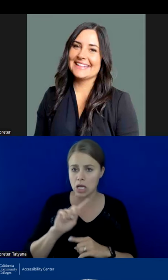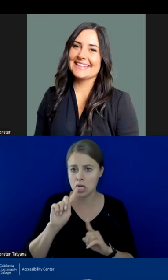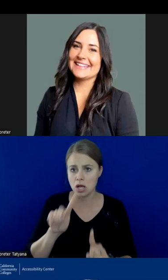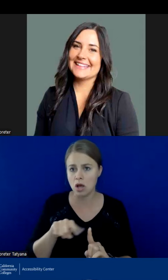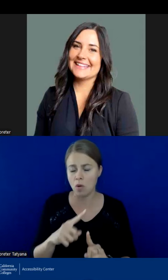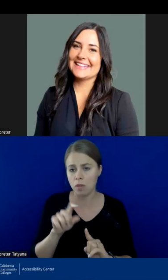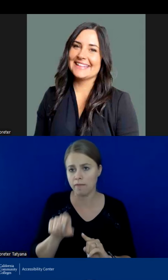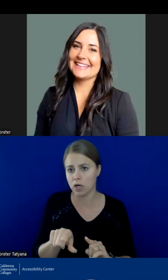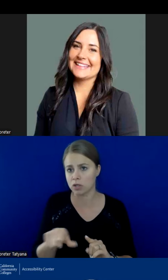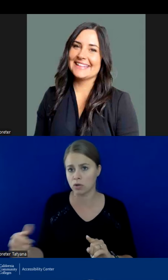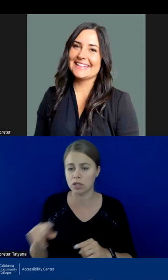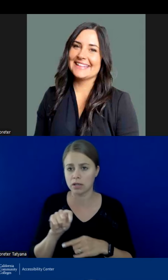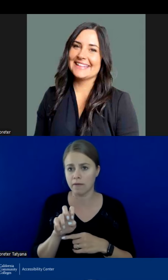because it's a huge area itself.